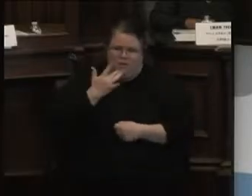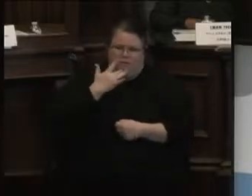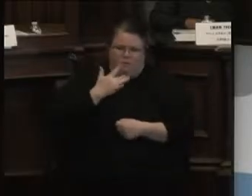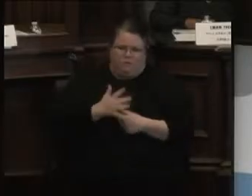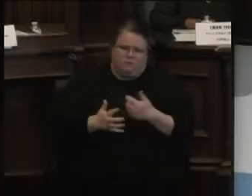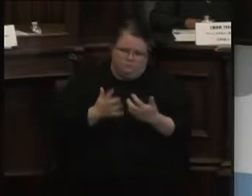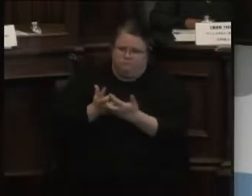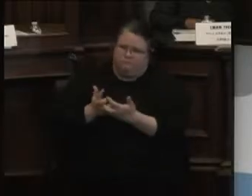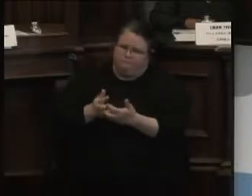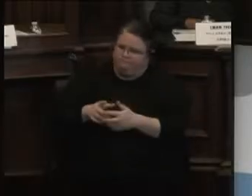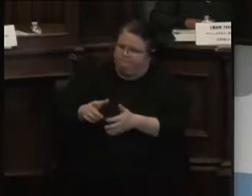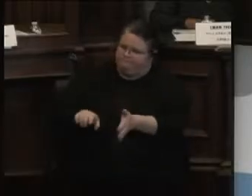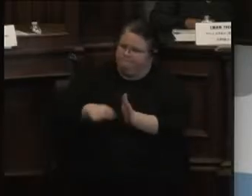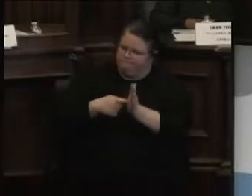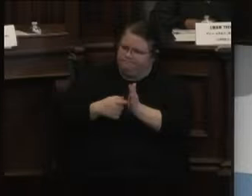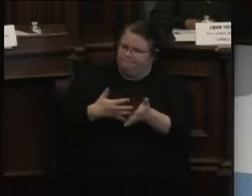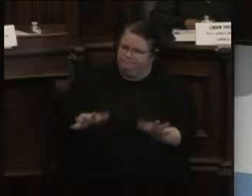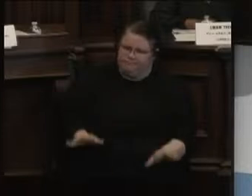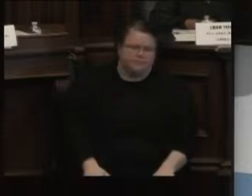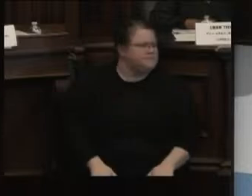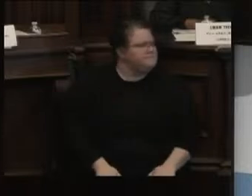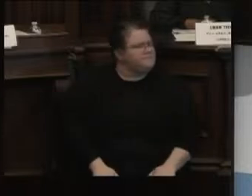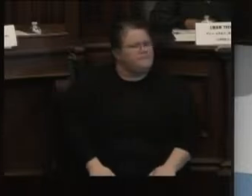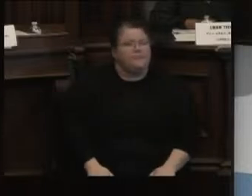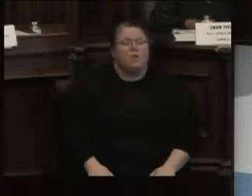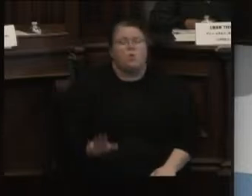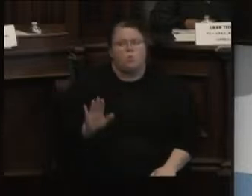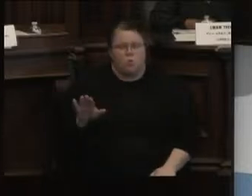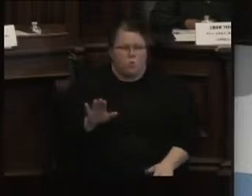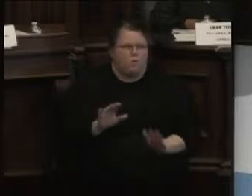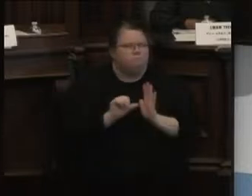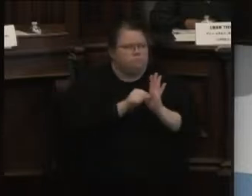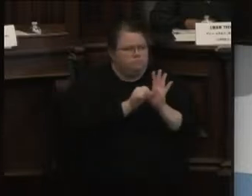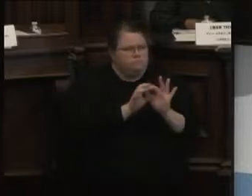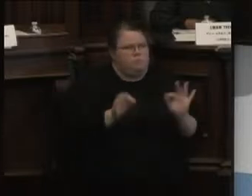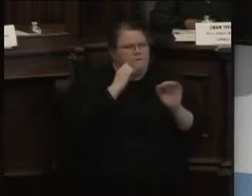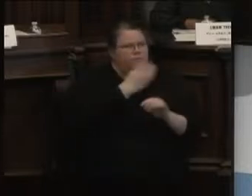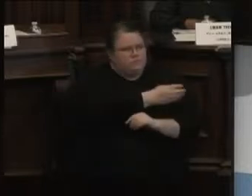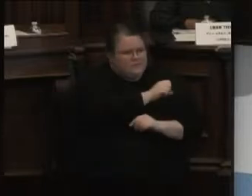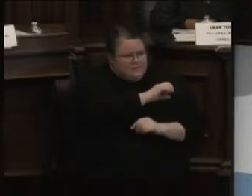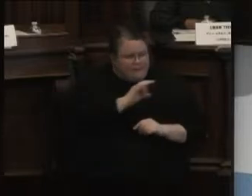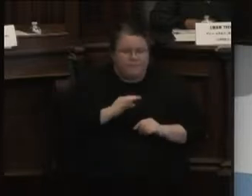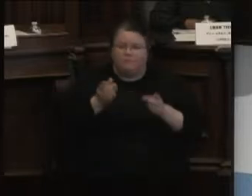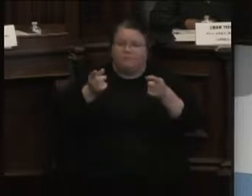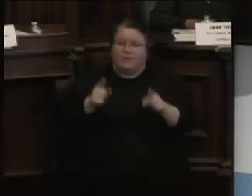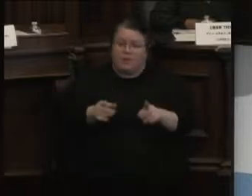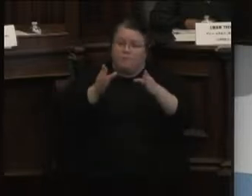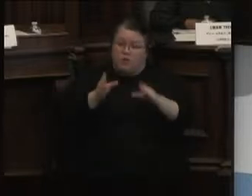captions? I mean, there's a lot of ways to be able to make sure that accommodations are met.